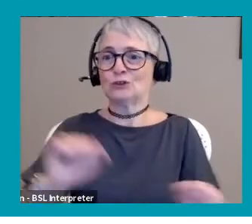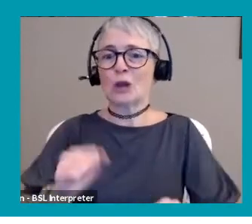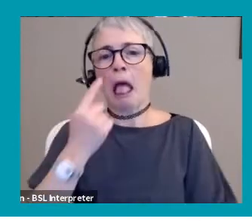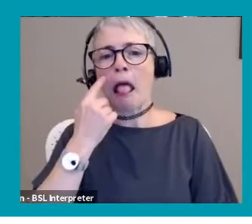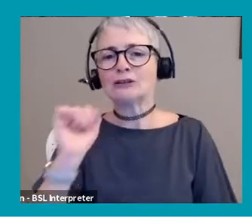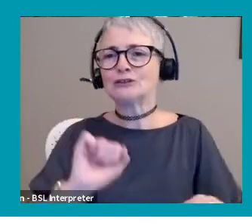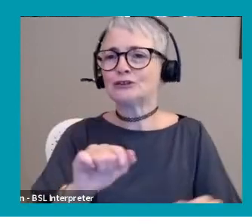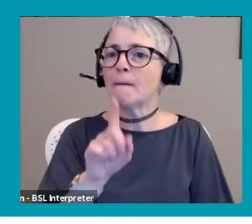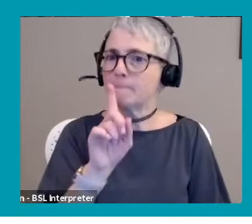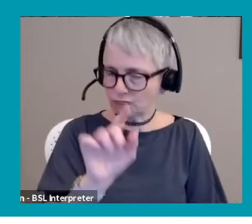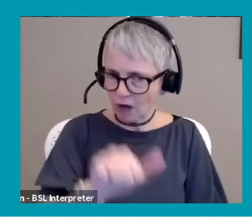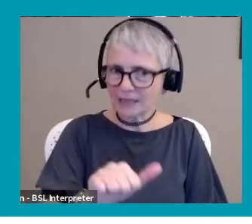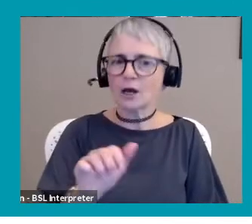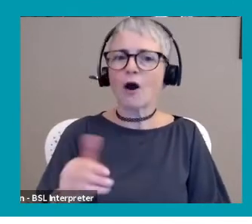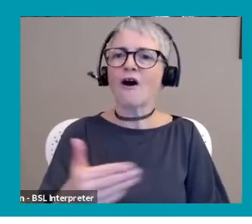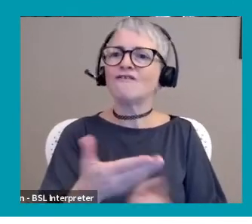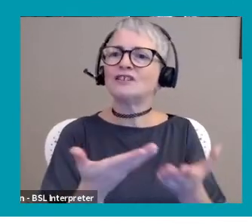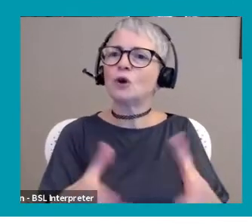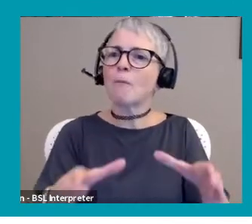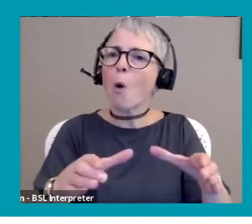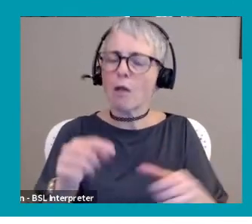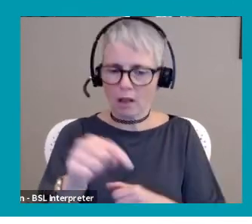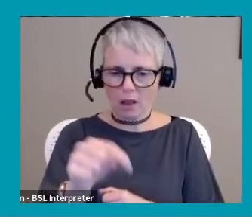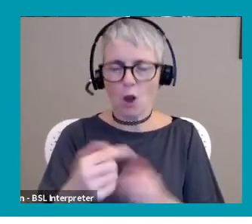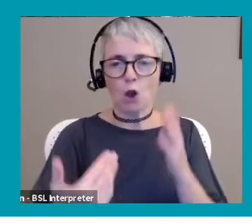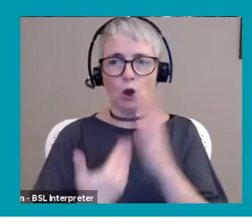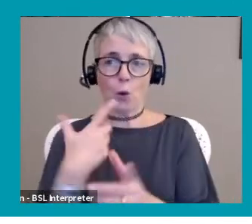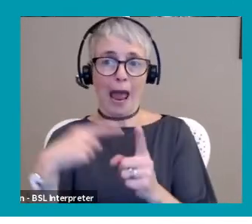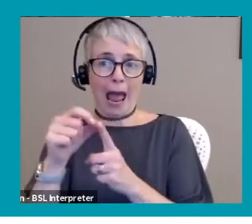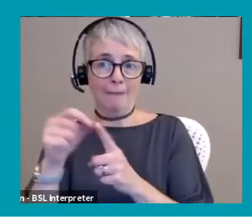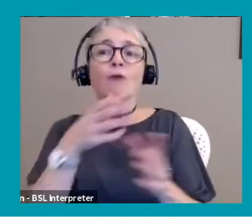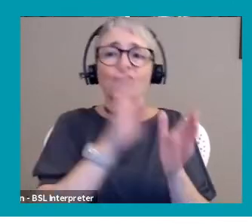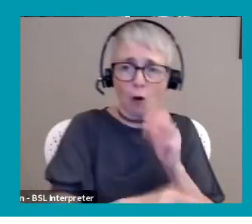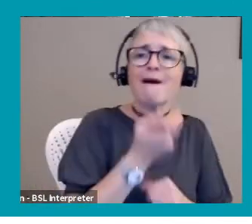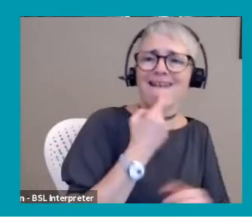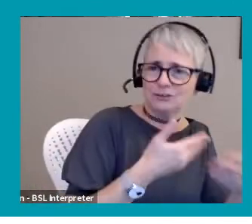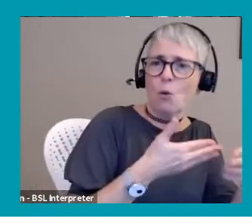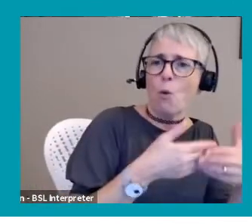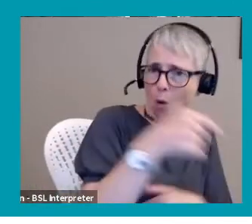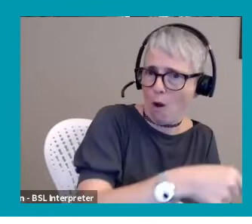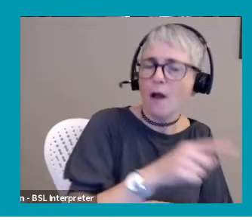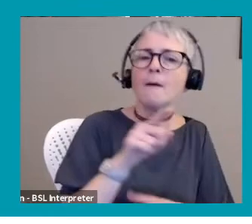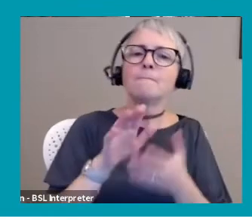But fish bowl puts you in contact with people directly.